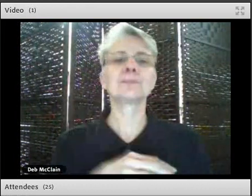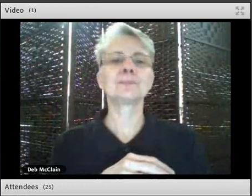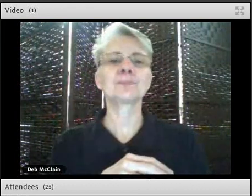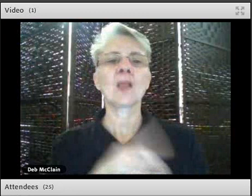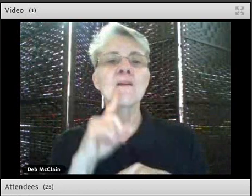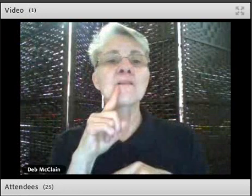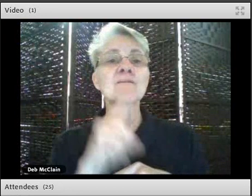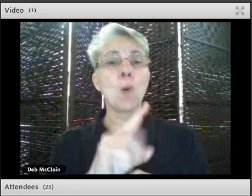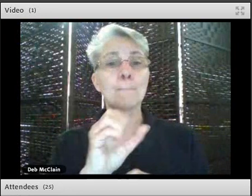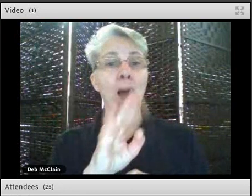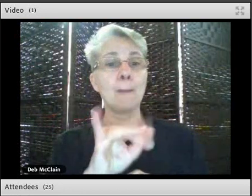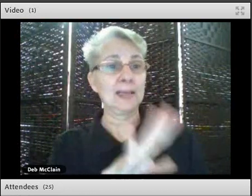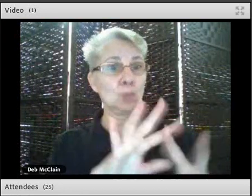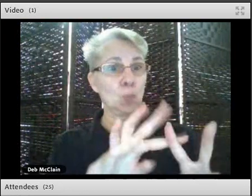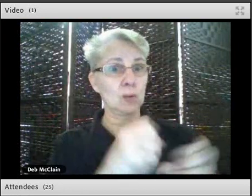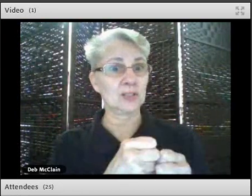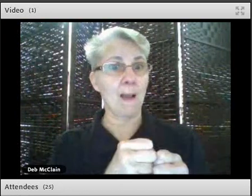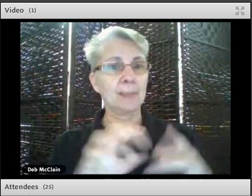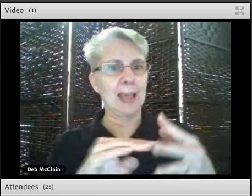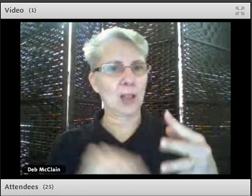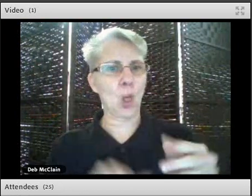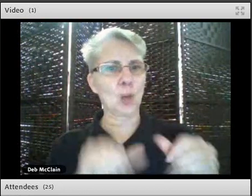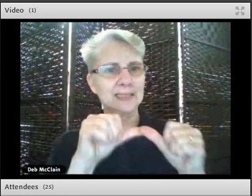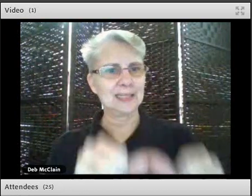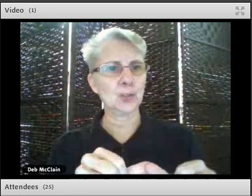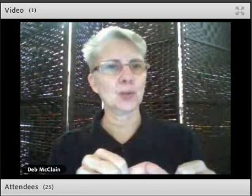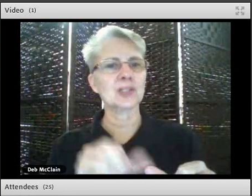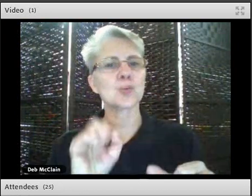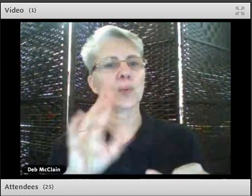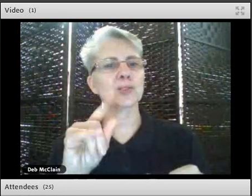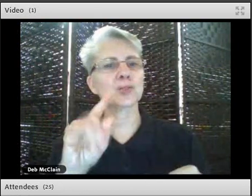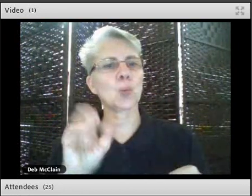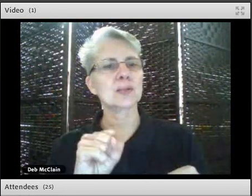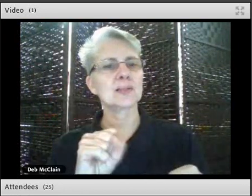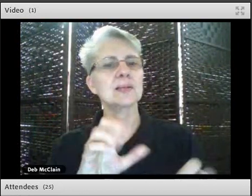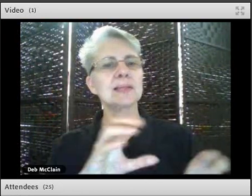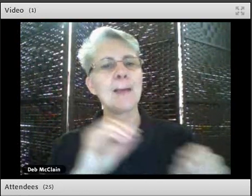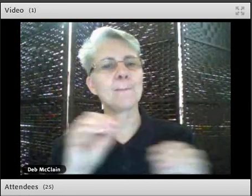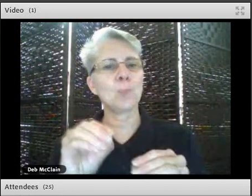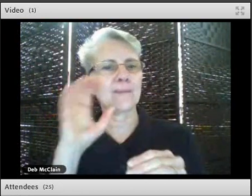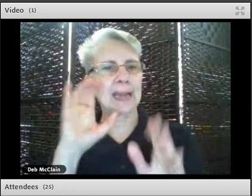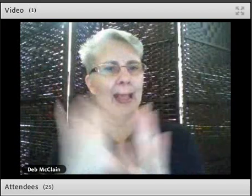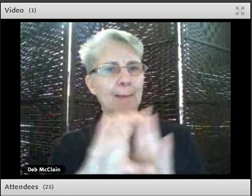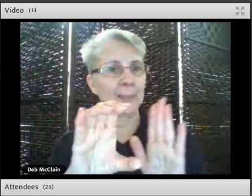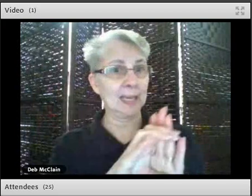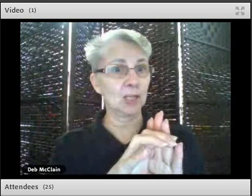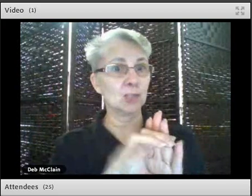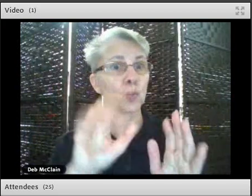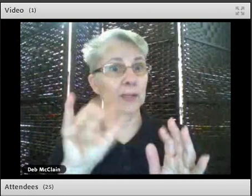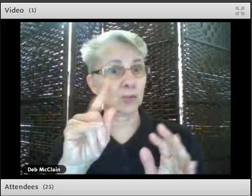to keep an eye on the SWFLN C.E. calendar, the SWFLN Facebook page, or your message from the LISTSERV. Thank you for attending.